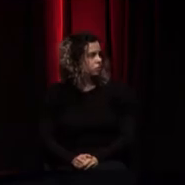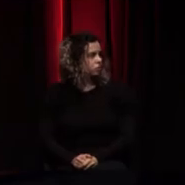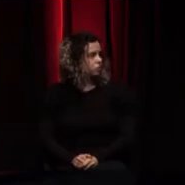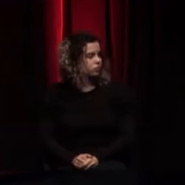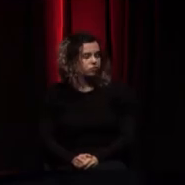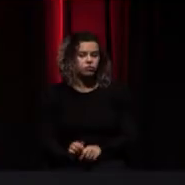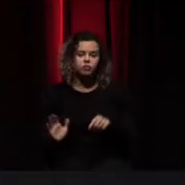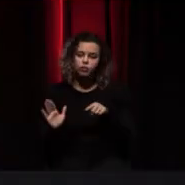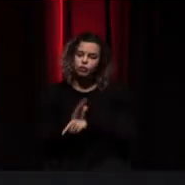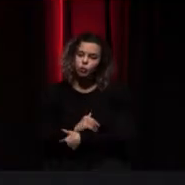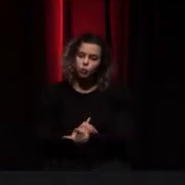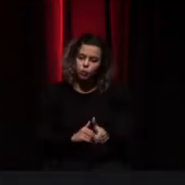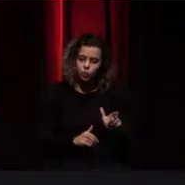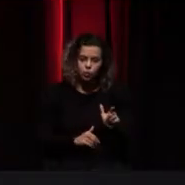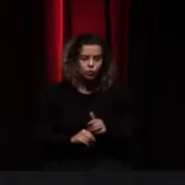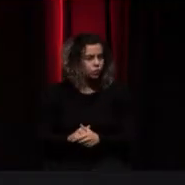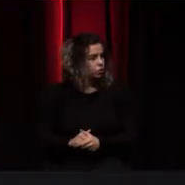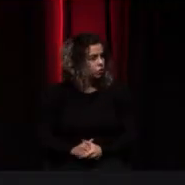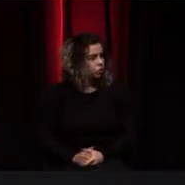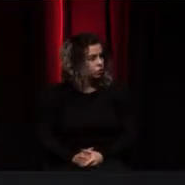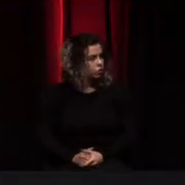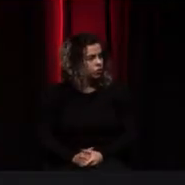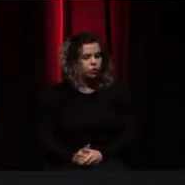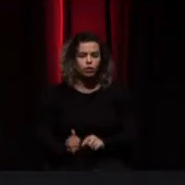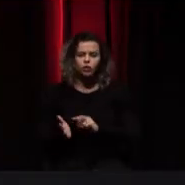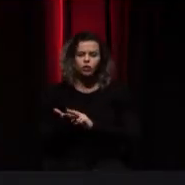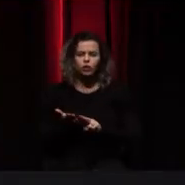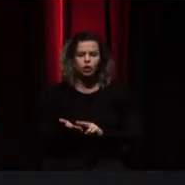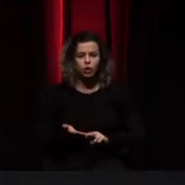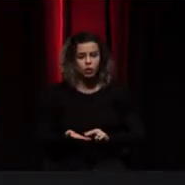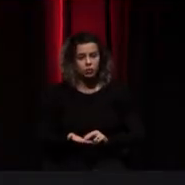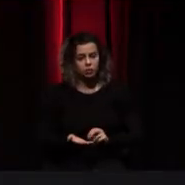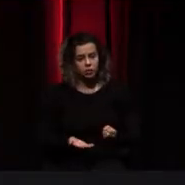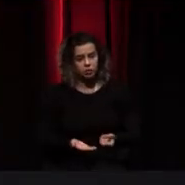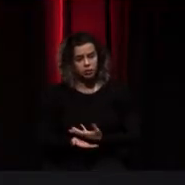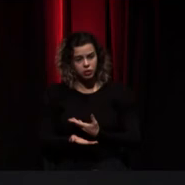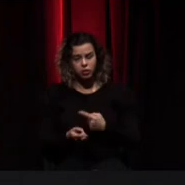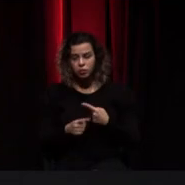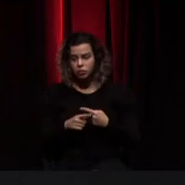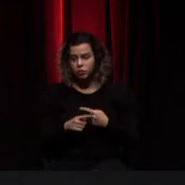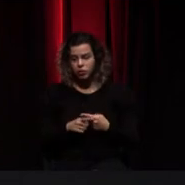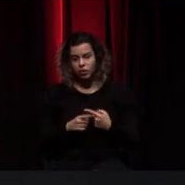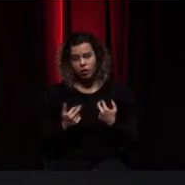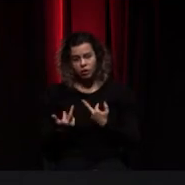There is another question – I’m not going to say who sent it as some are very similar.